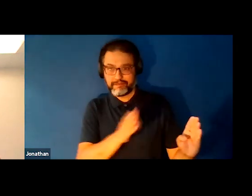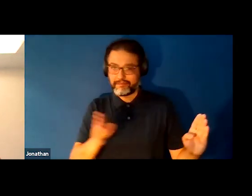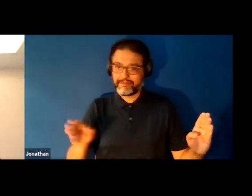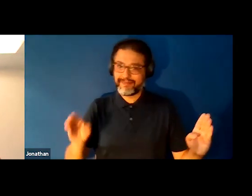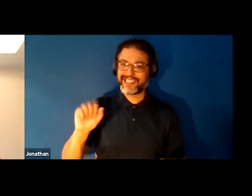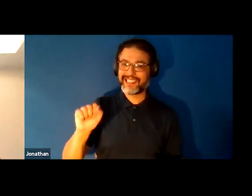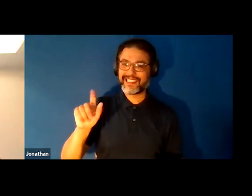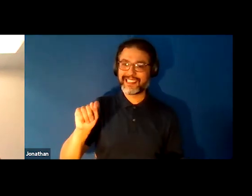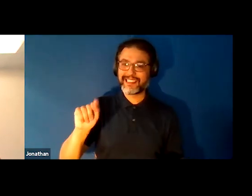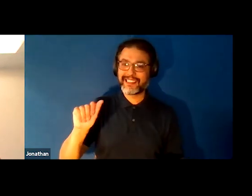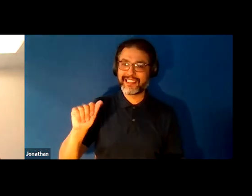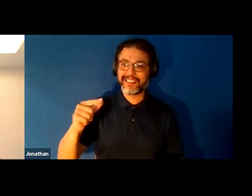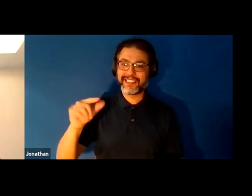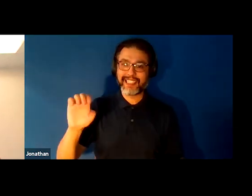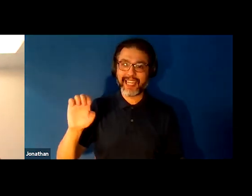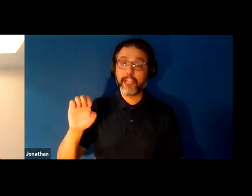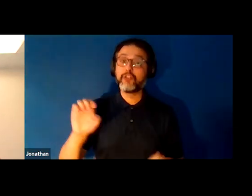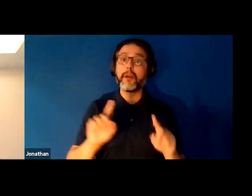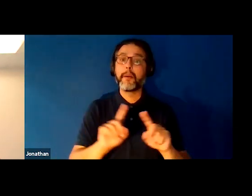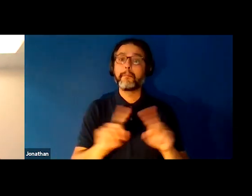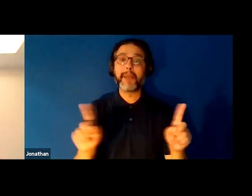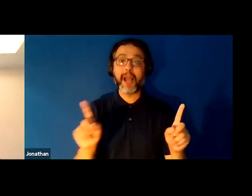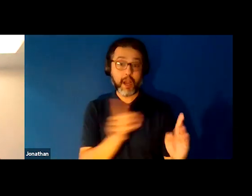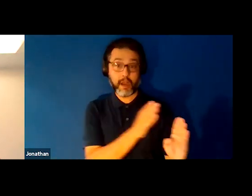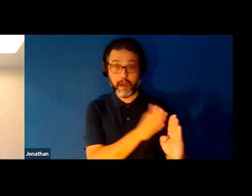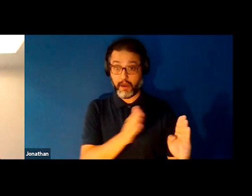as it can be to what the reality is going to be.